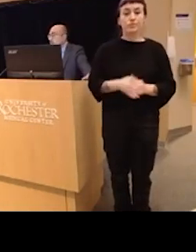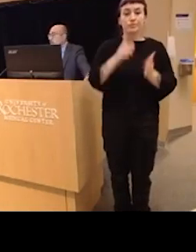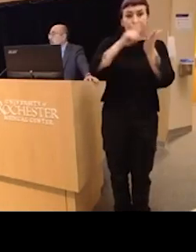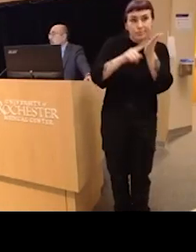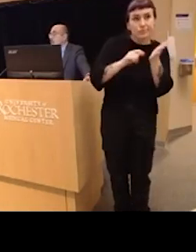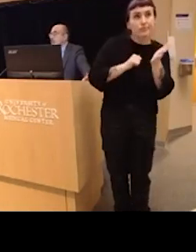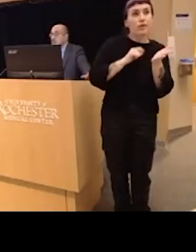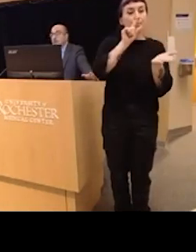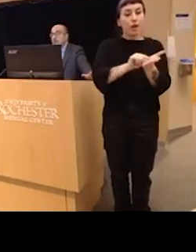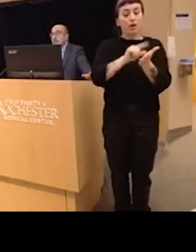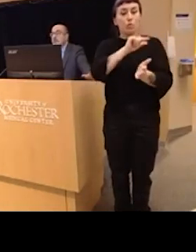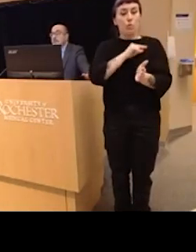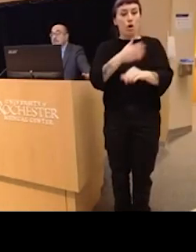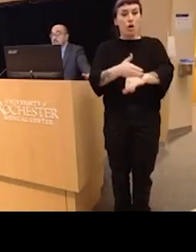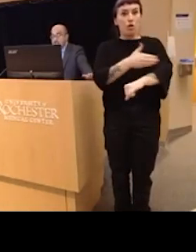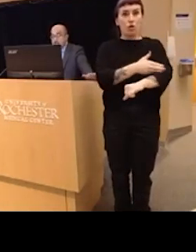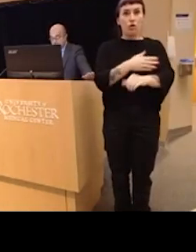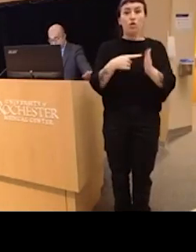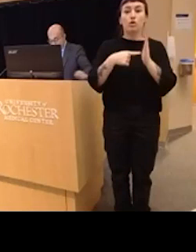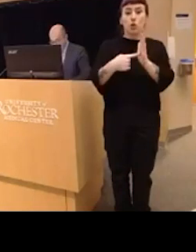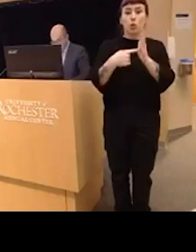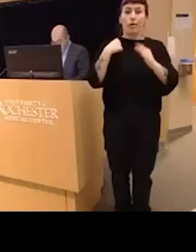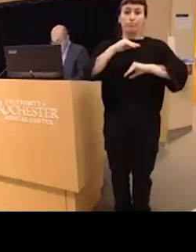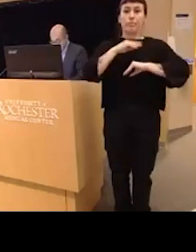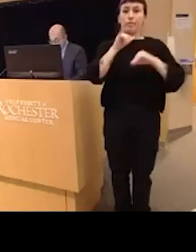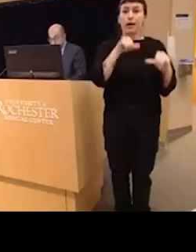on our quality improvement showing that we're meeting that standard um in the vast majority